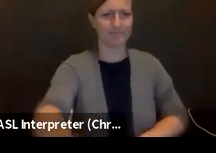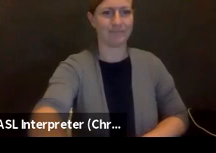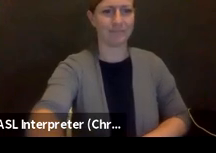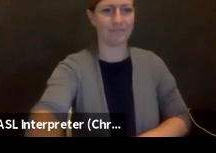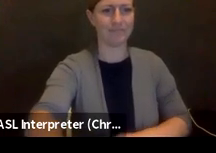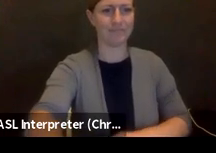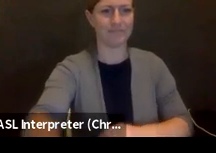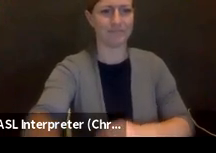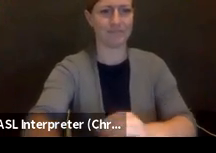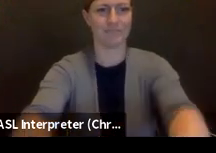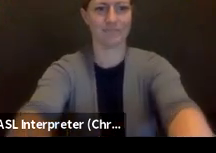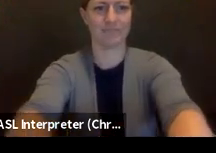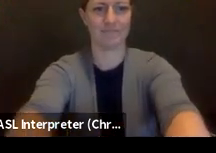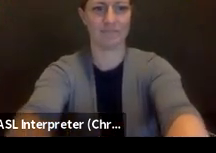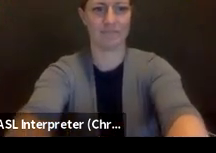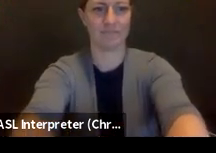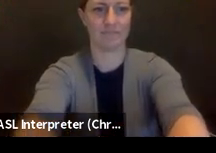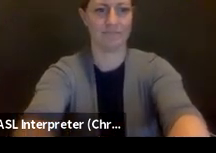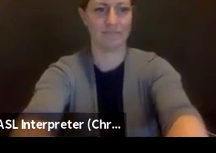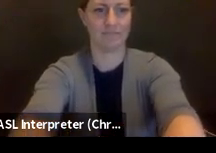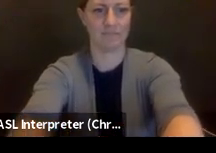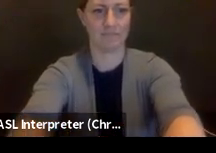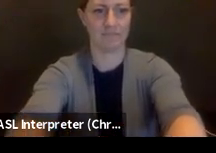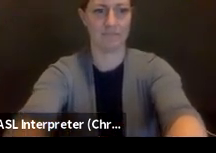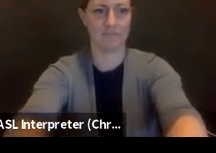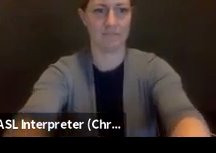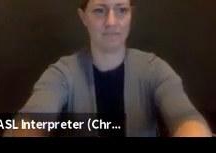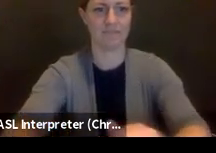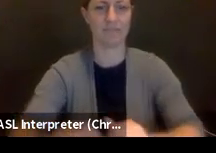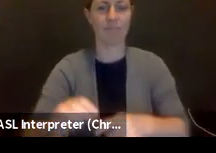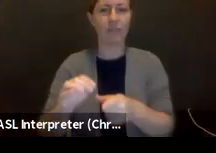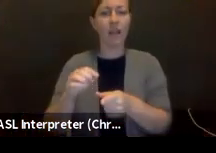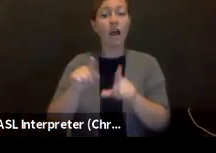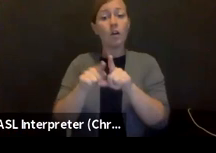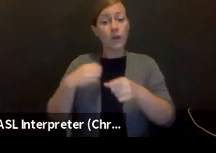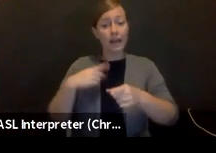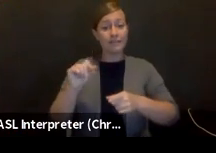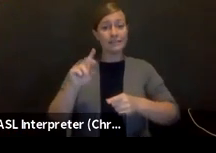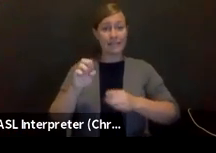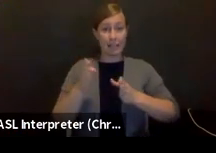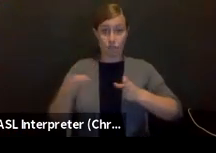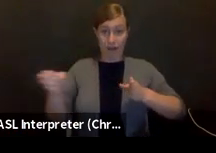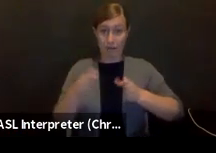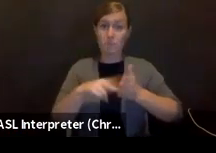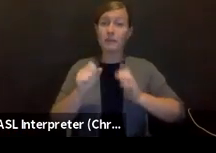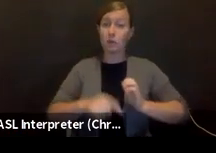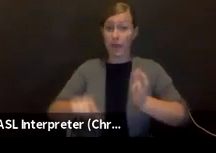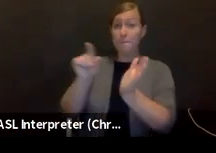ESD 189 - Amy Colburn: The published during date range. So this is where if you want to tell. So in on a certain date you can publish during a date range.